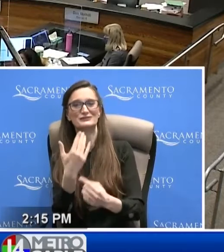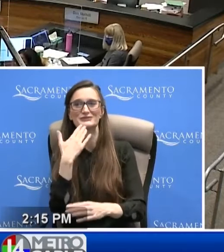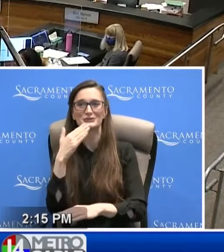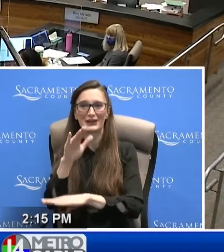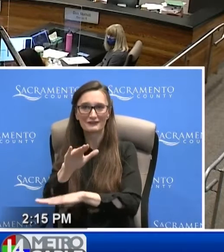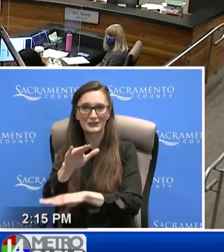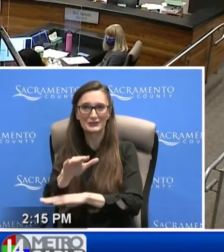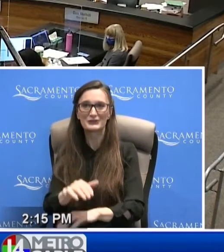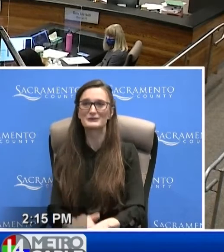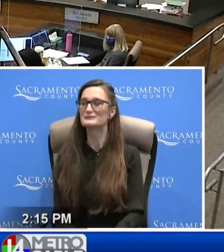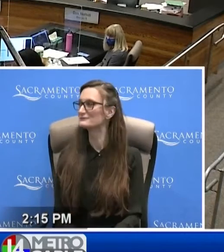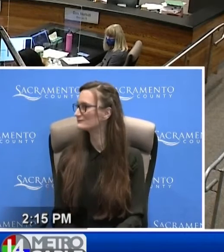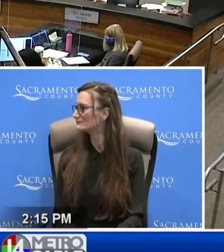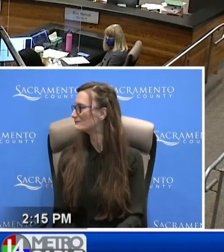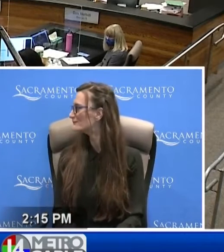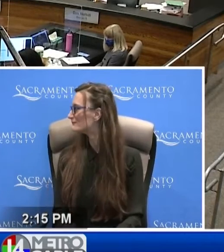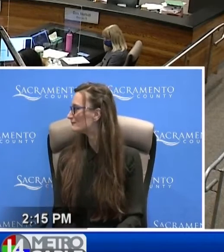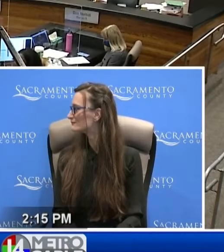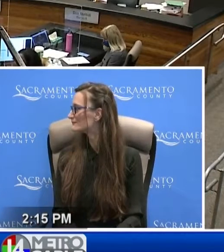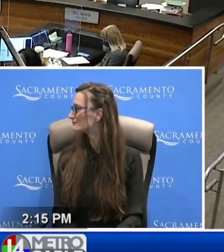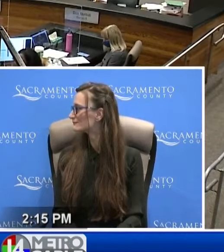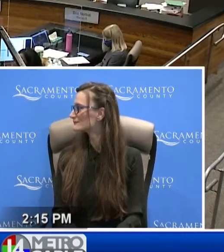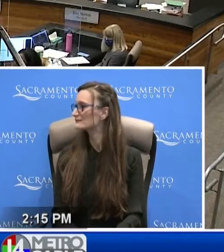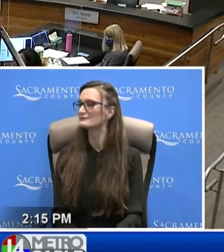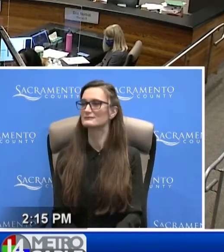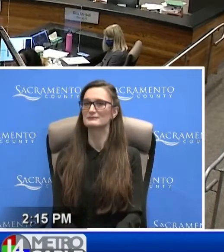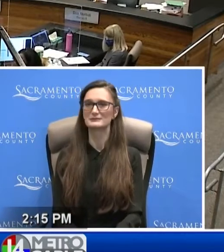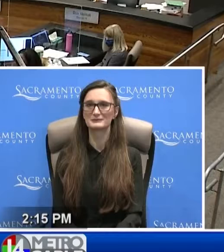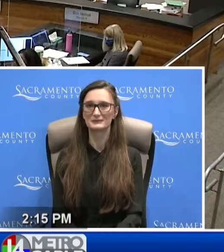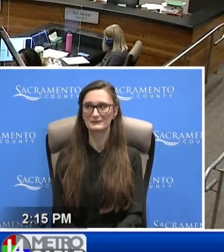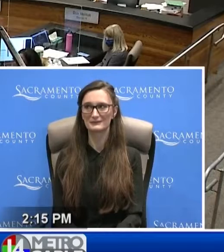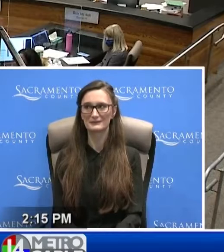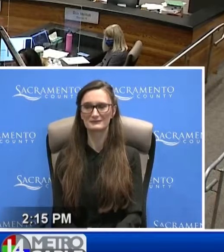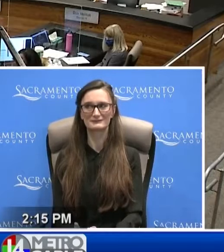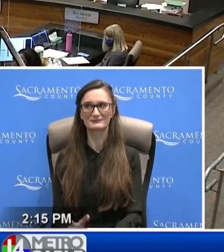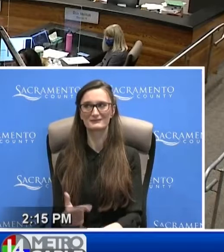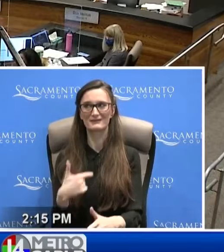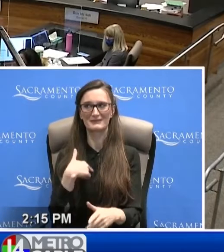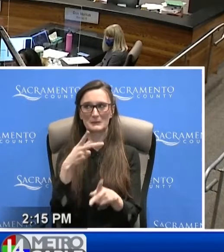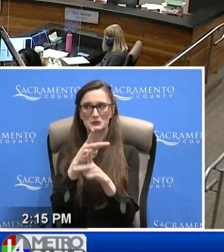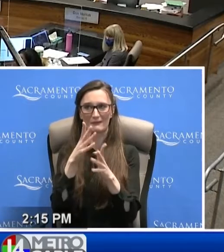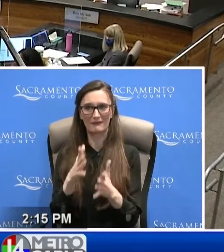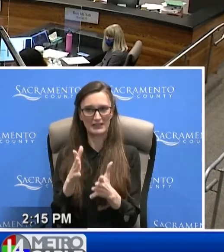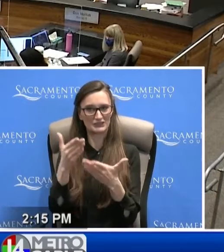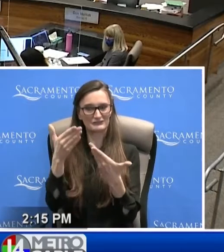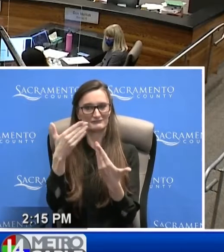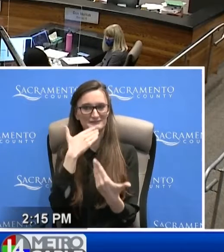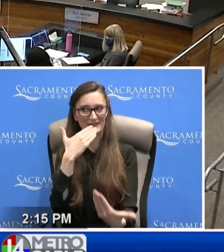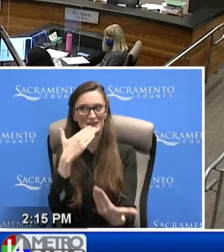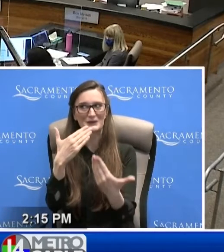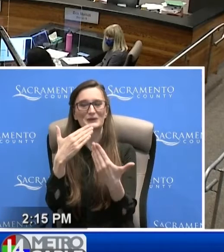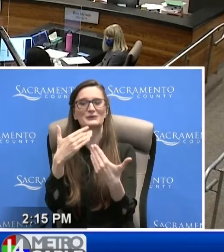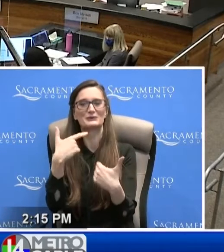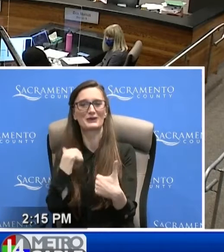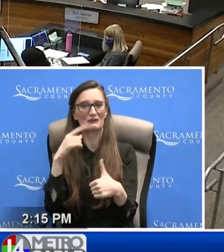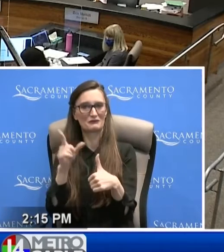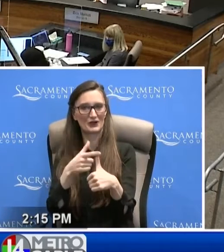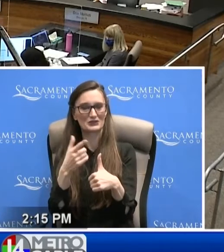Sheriff Frost. You have to realize you're not going to leave that alone. Thank you. first of all, I also want to